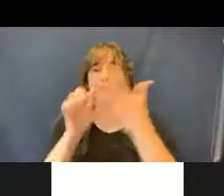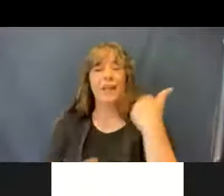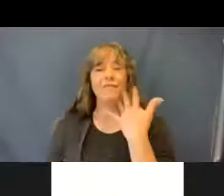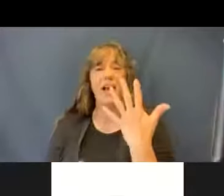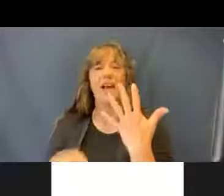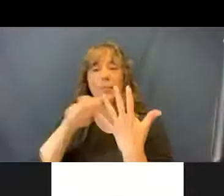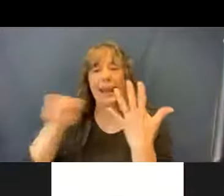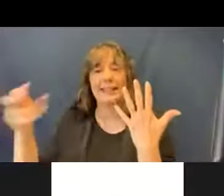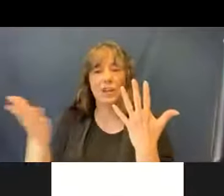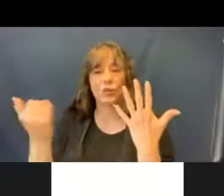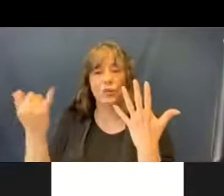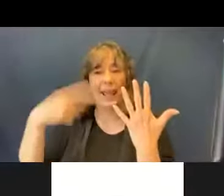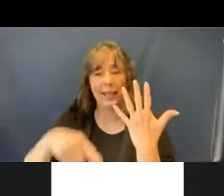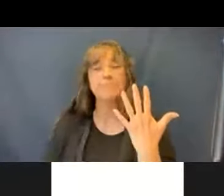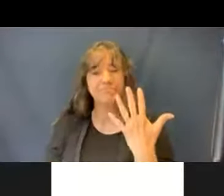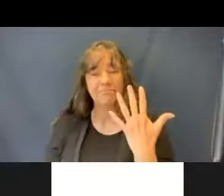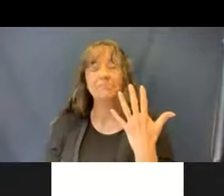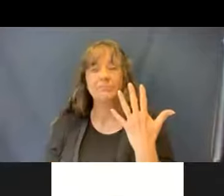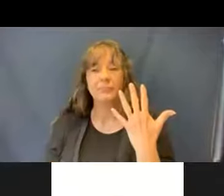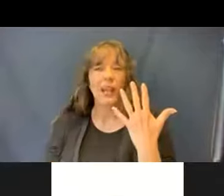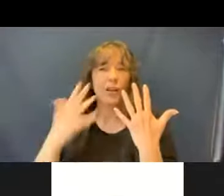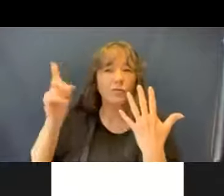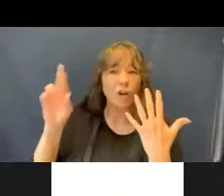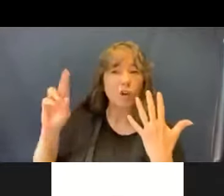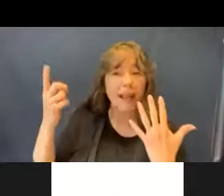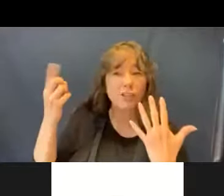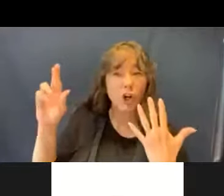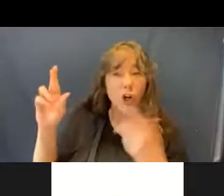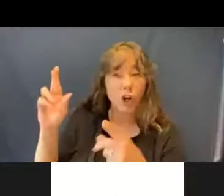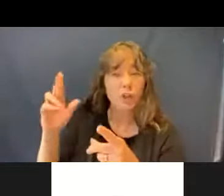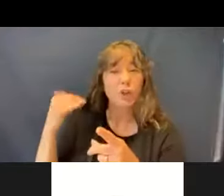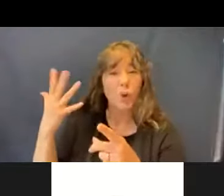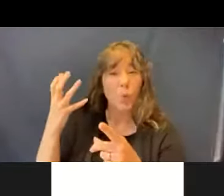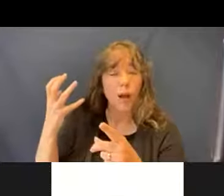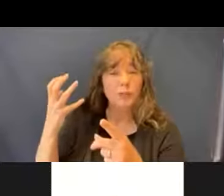panelists here today. I don't know, Dr. Rastetter, if you wanted to introduce you again. I know